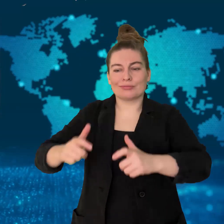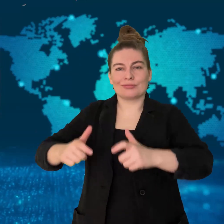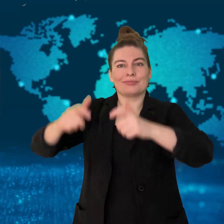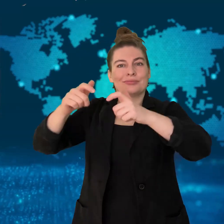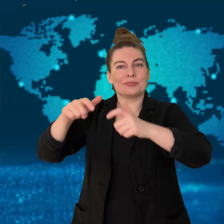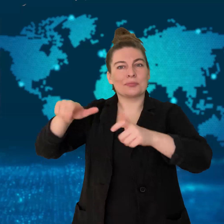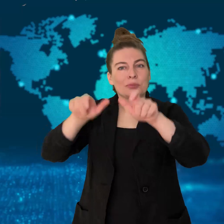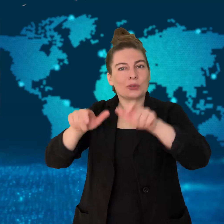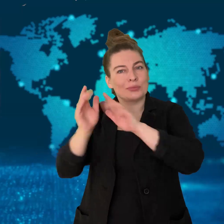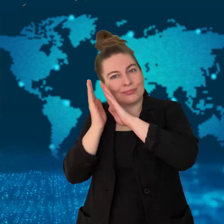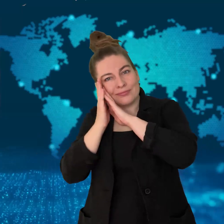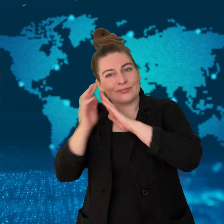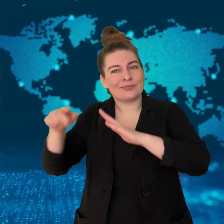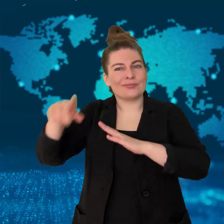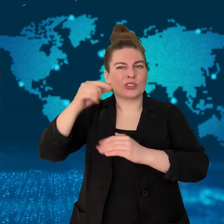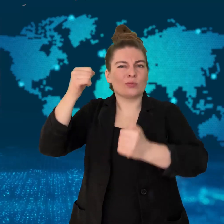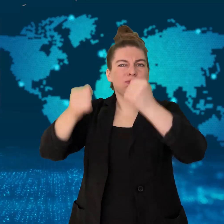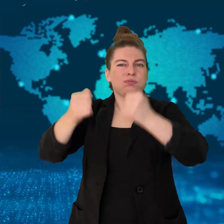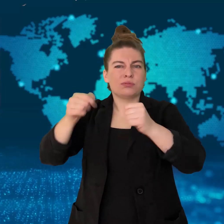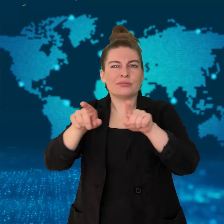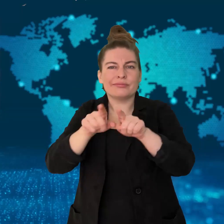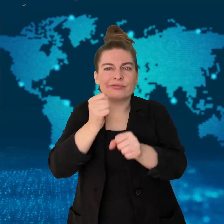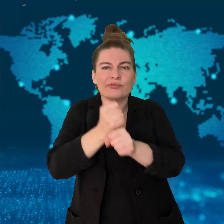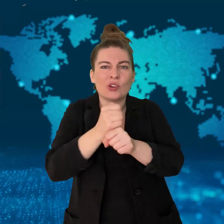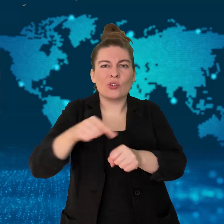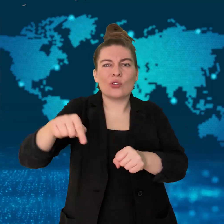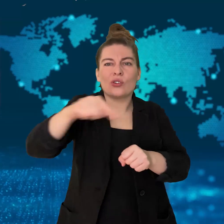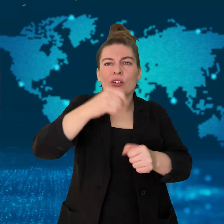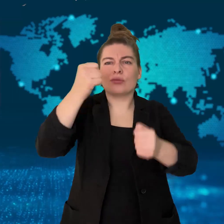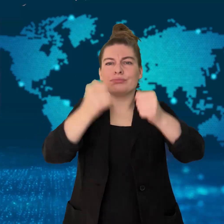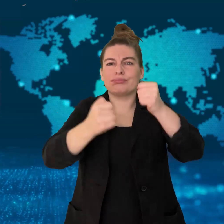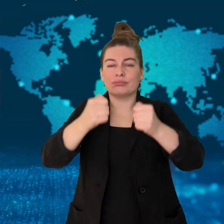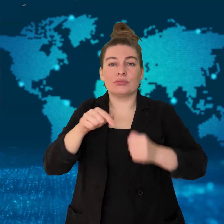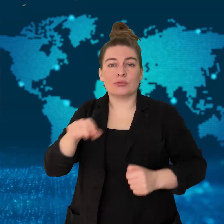strikes over the weekend that killed people